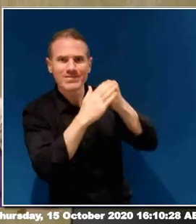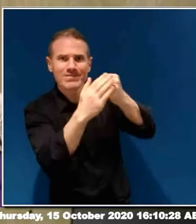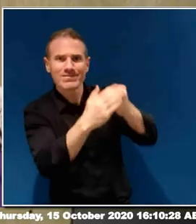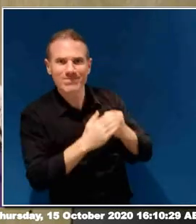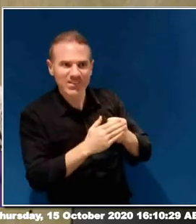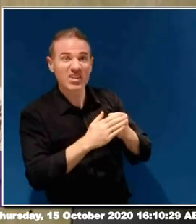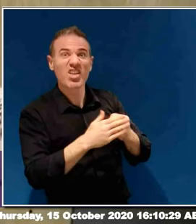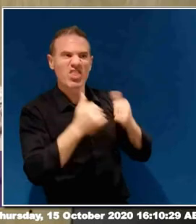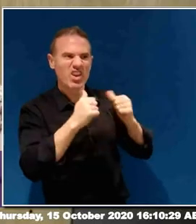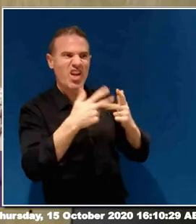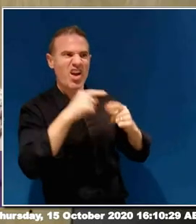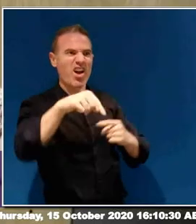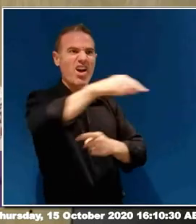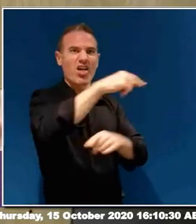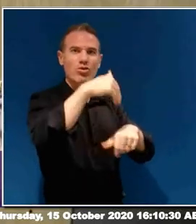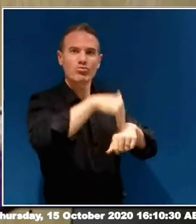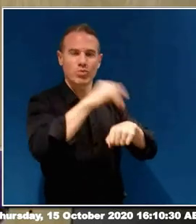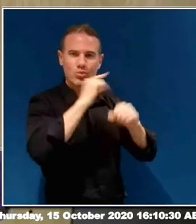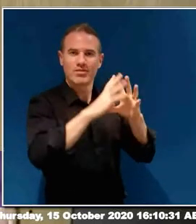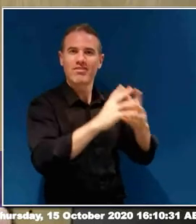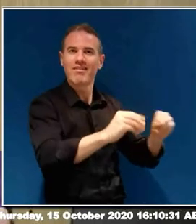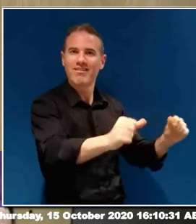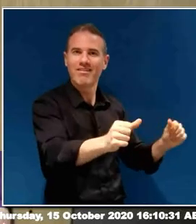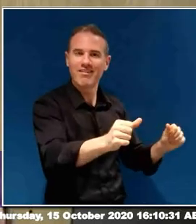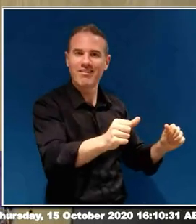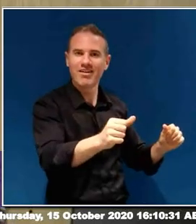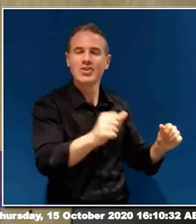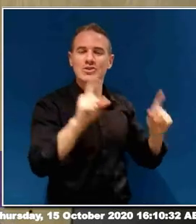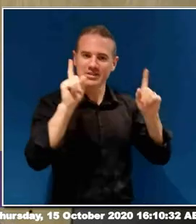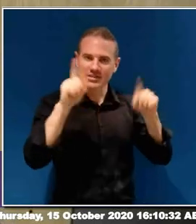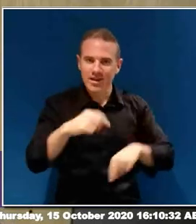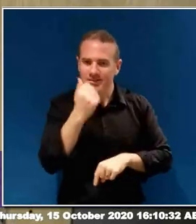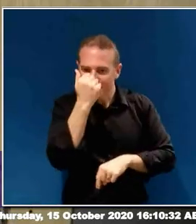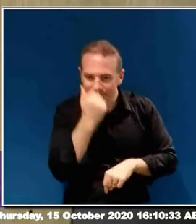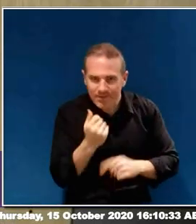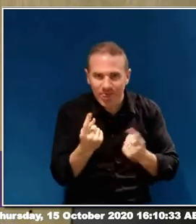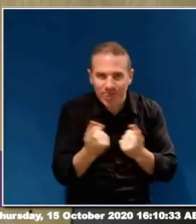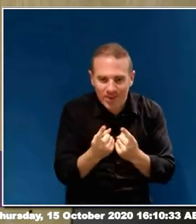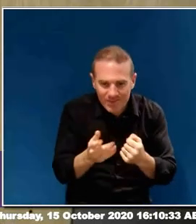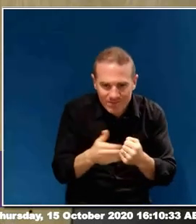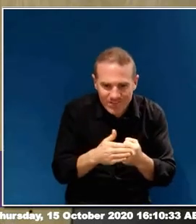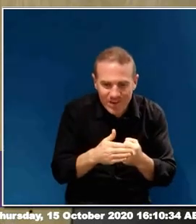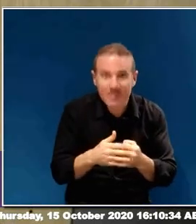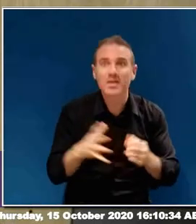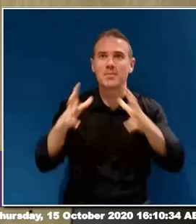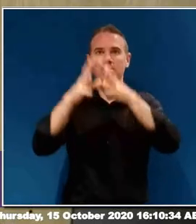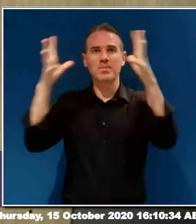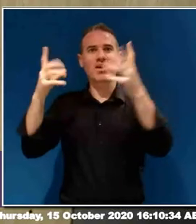the approach used to respond and that has, as I've mentioned multiple